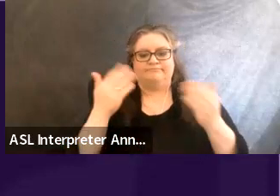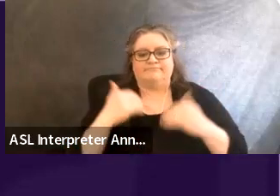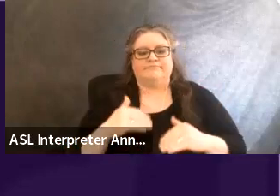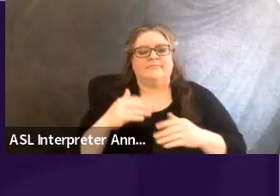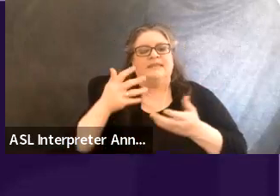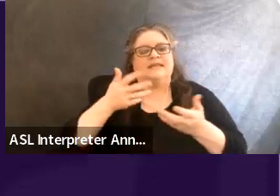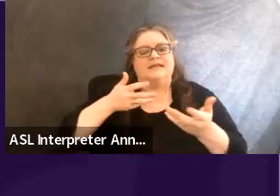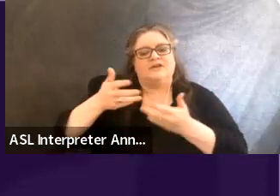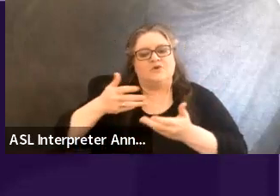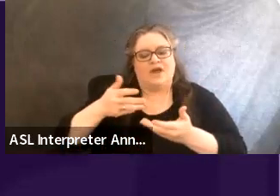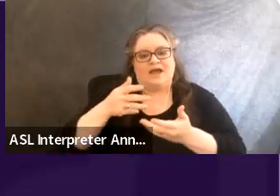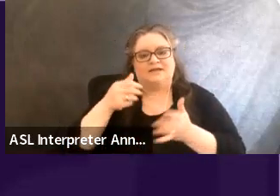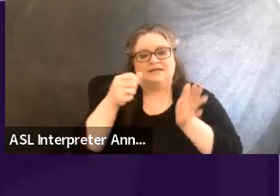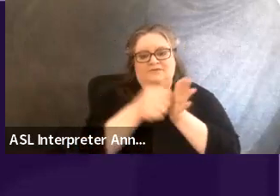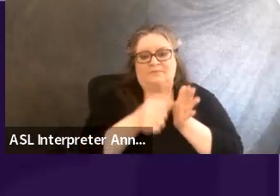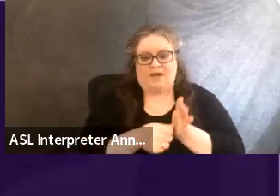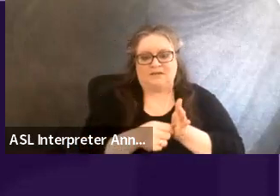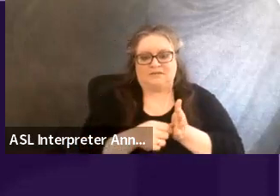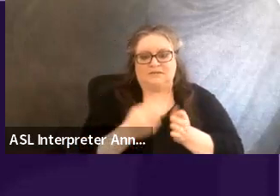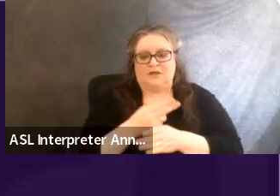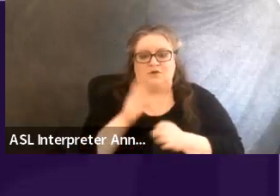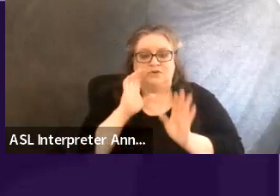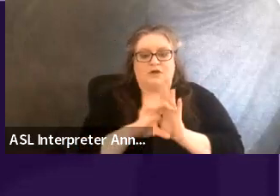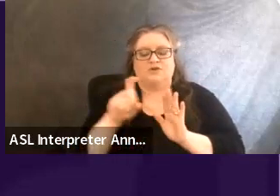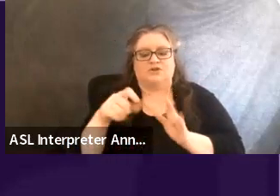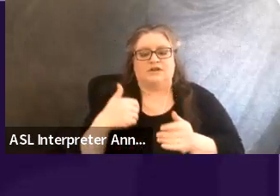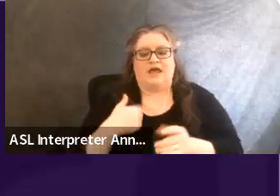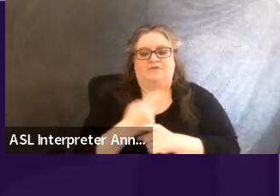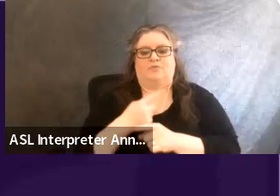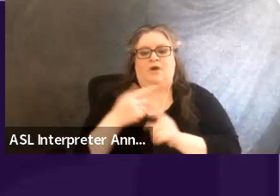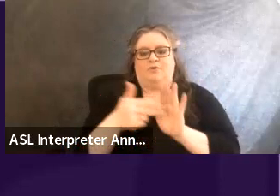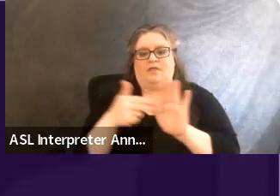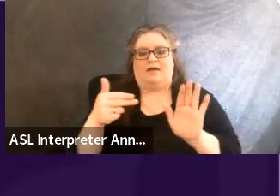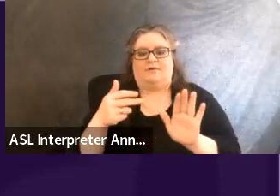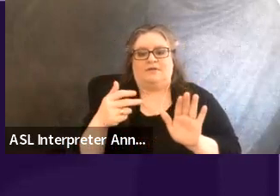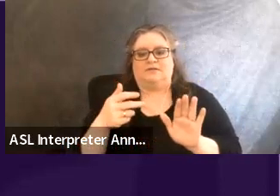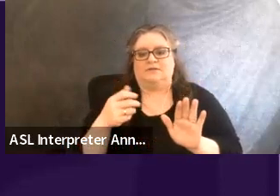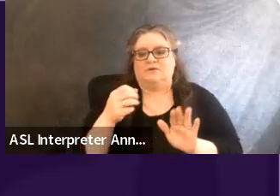that use icons should have proper labels. Otherwise, screen readers